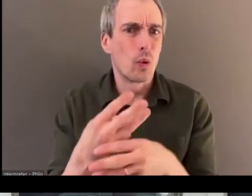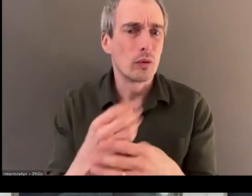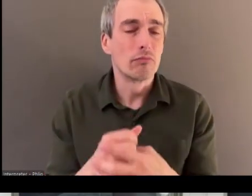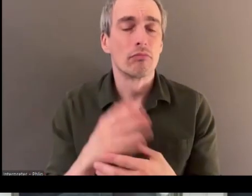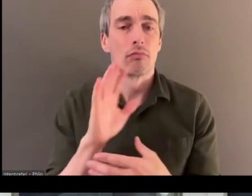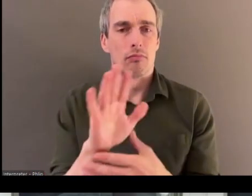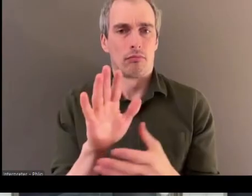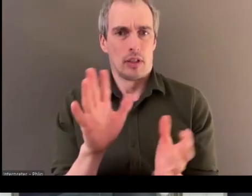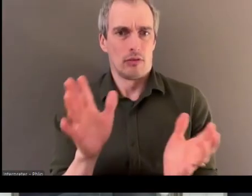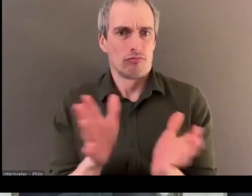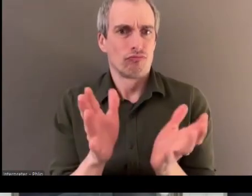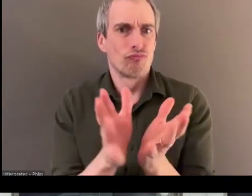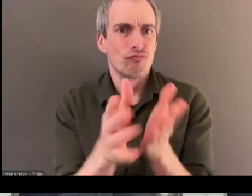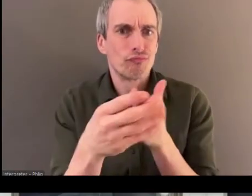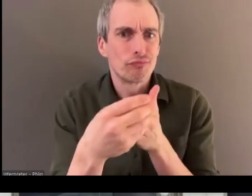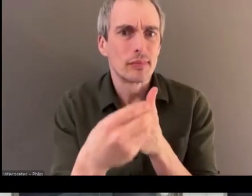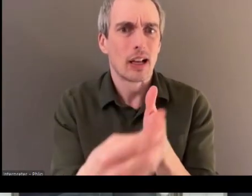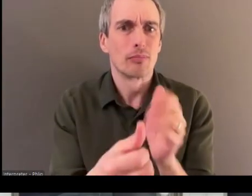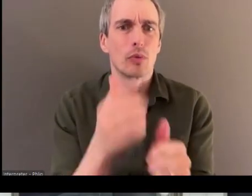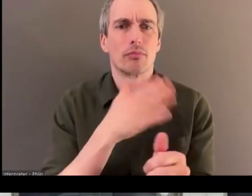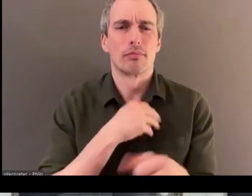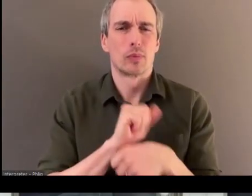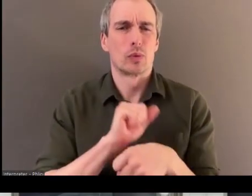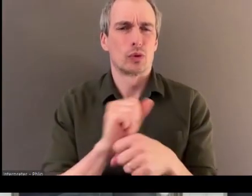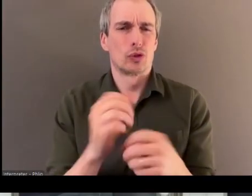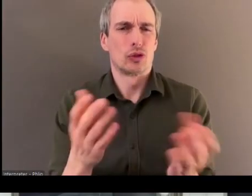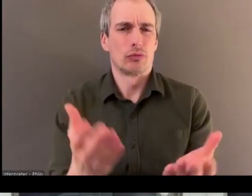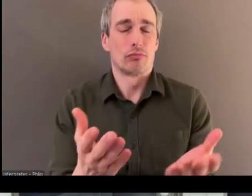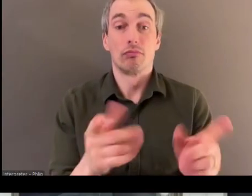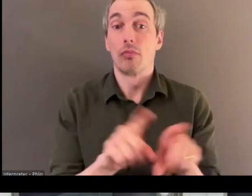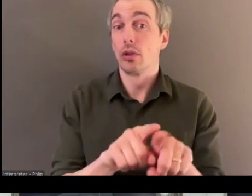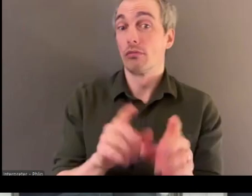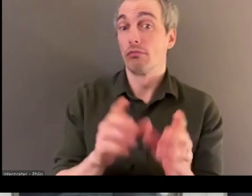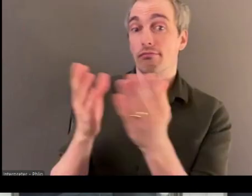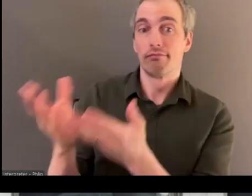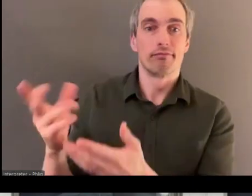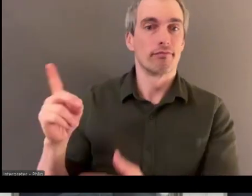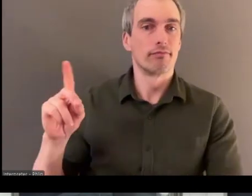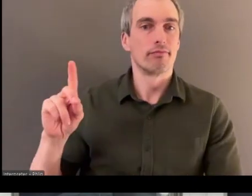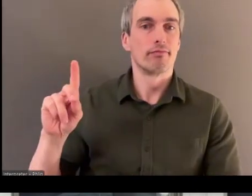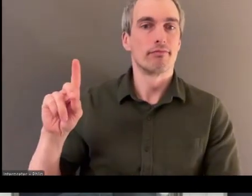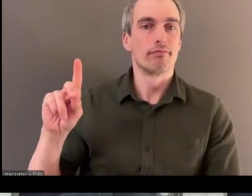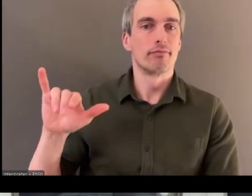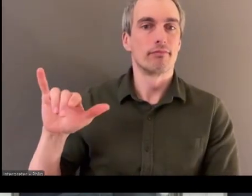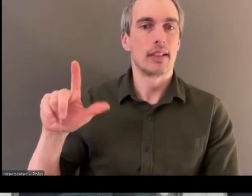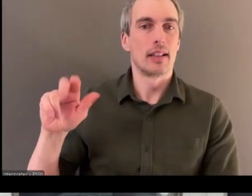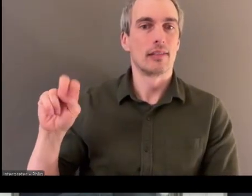I'm also with Dylan Isaac, who we brought on at the University of Illinois Chicago to help build